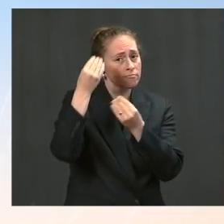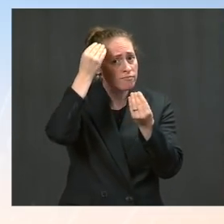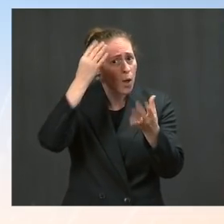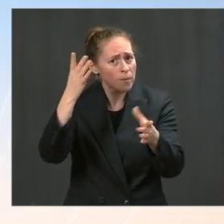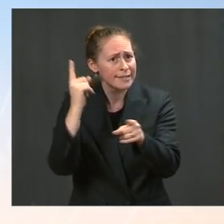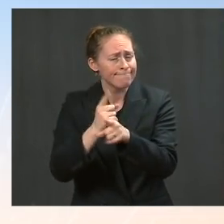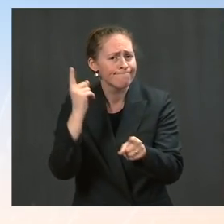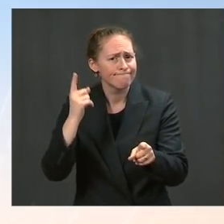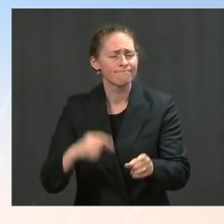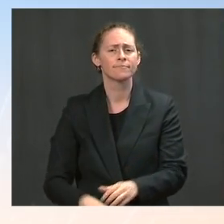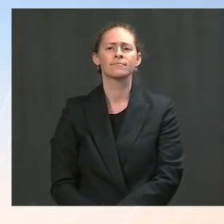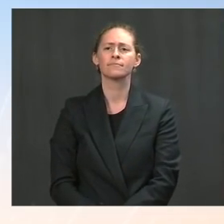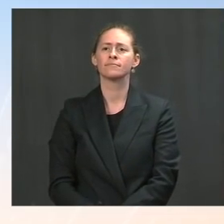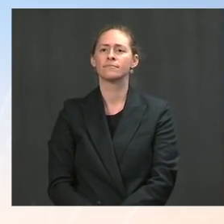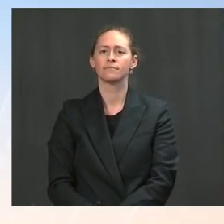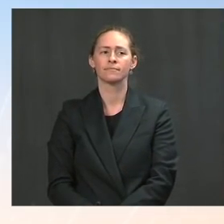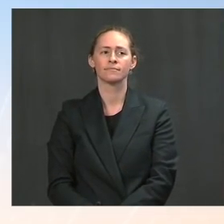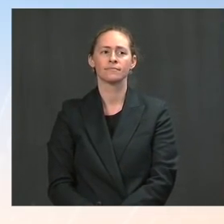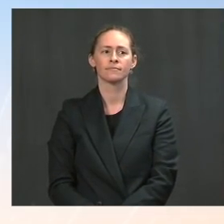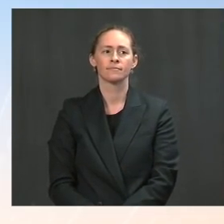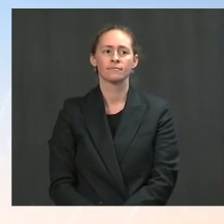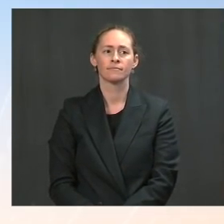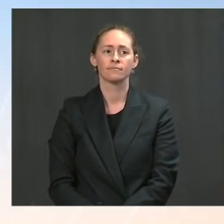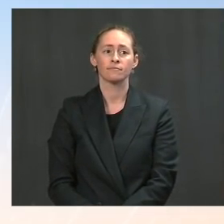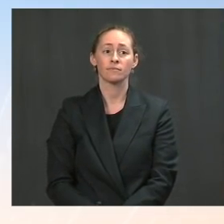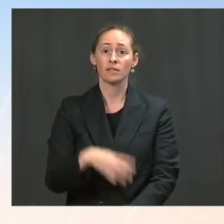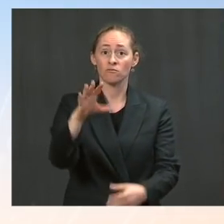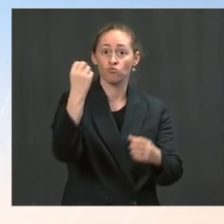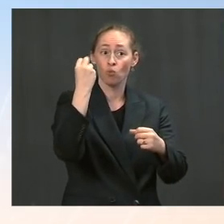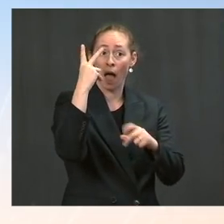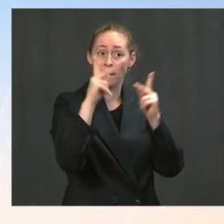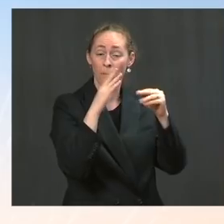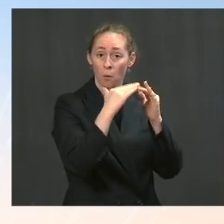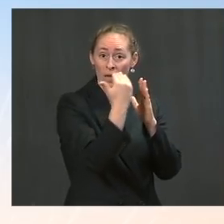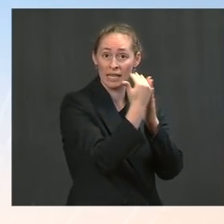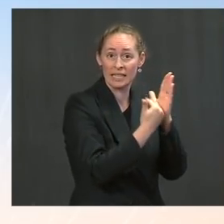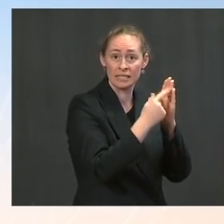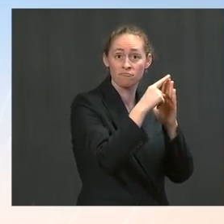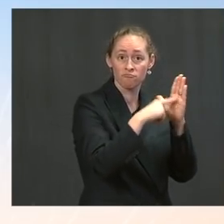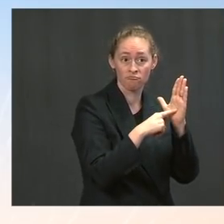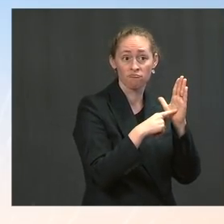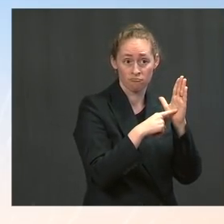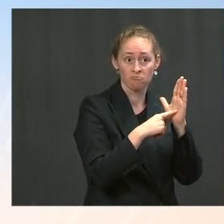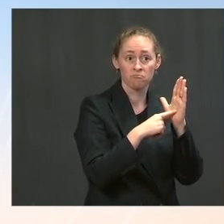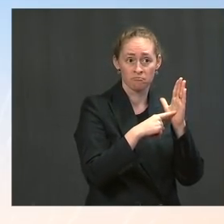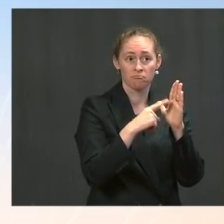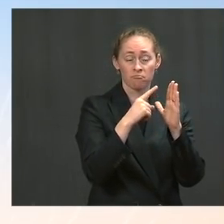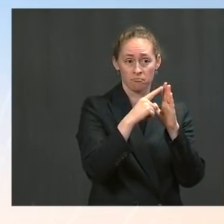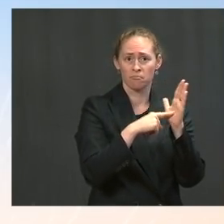The Press: About the 12 individuals that are on that separate site -- it's not from the White House; I don't have the source in front of me, but we've read it as well. Can you give us a sense